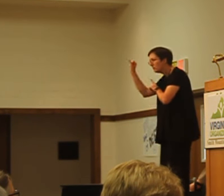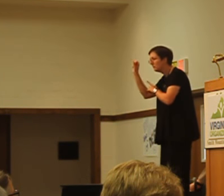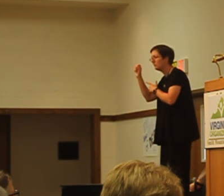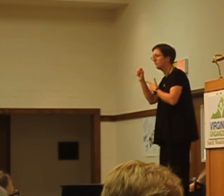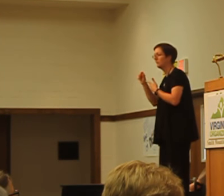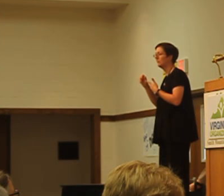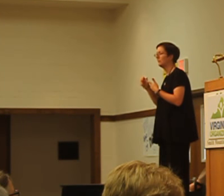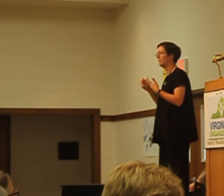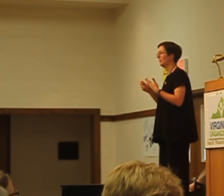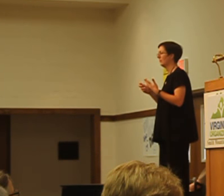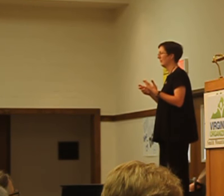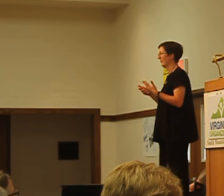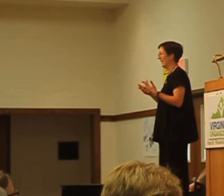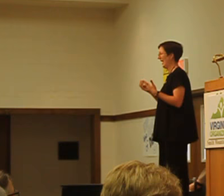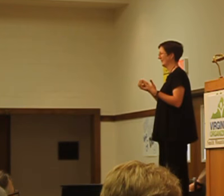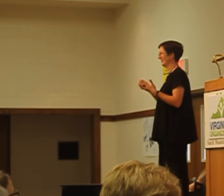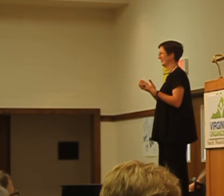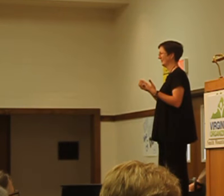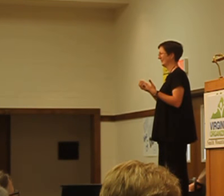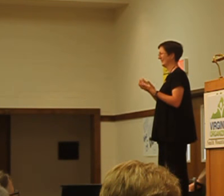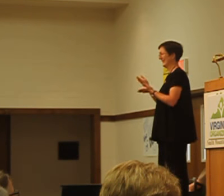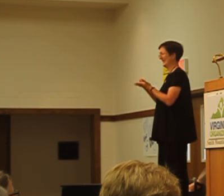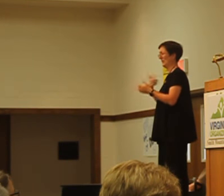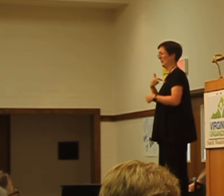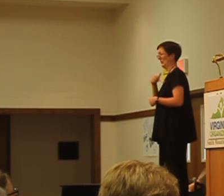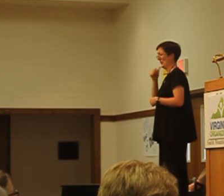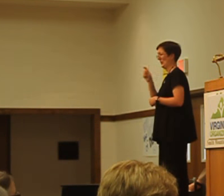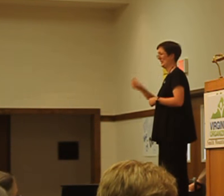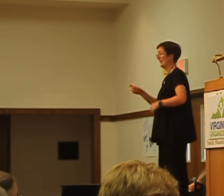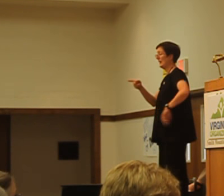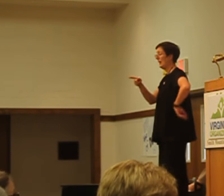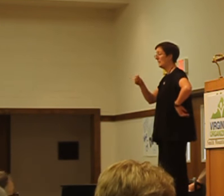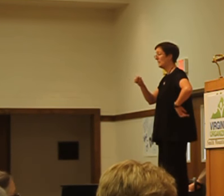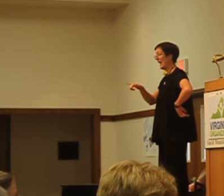They can get rid of some of these places that we don't need, the payday lender system, that's governing all